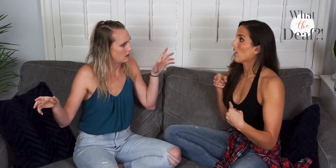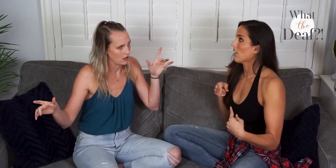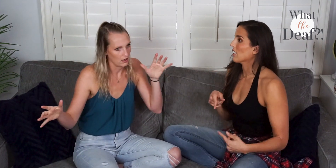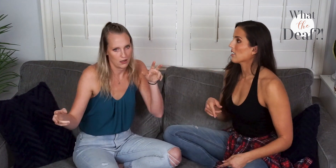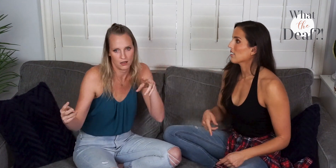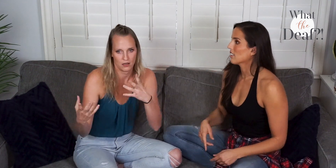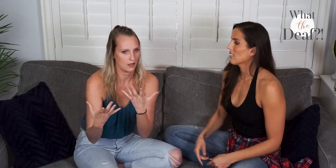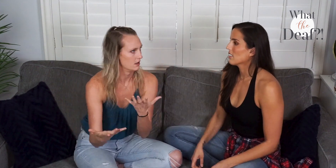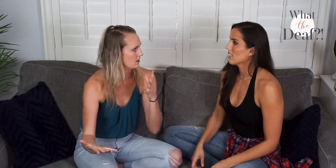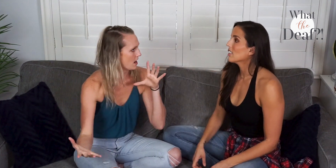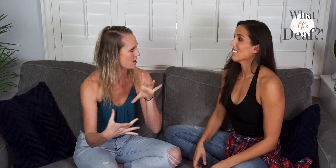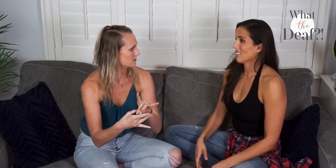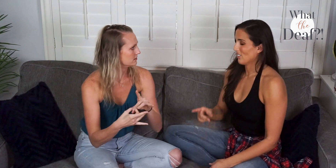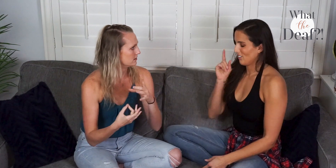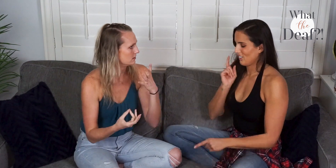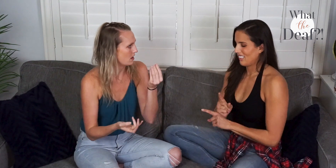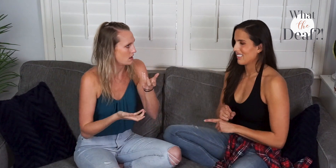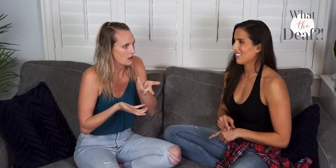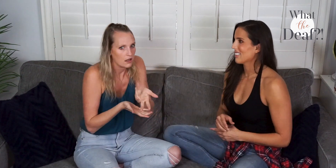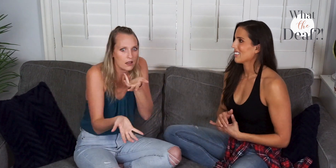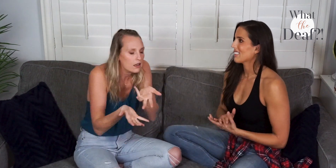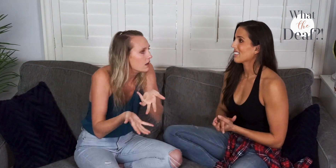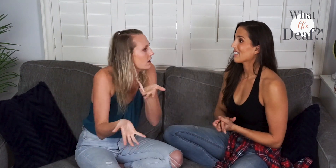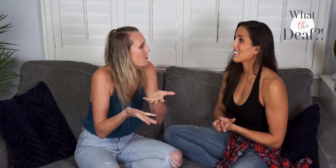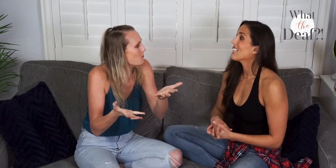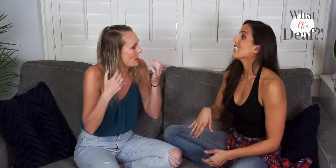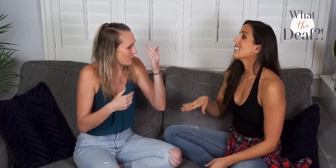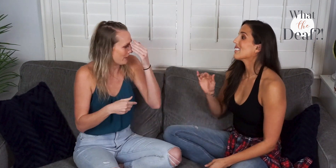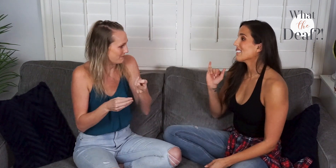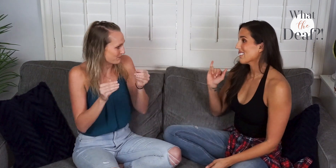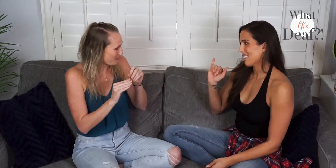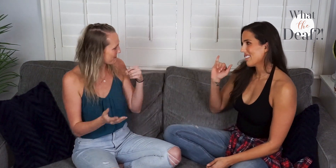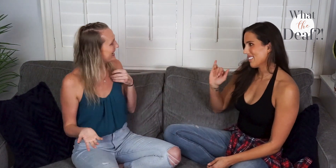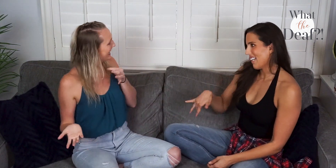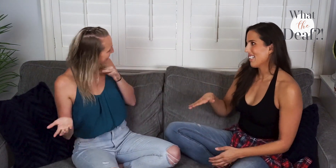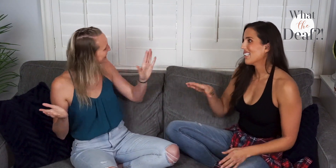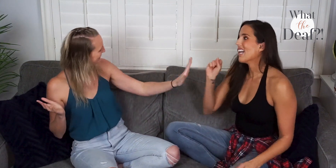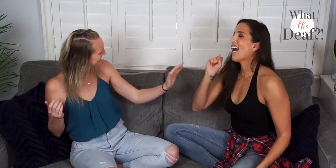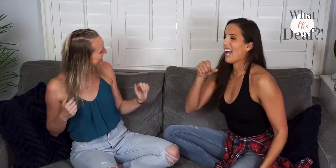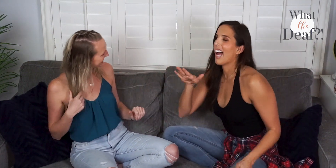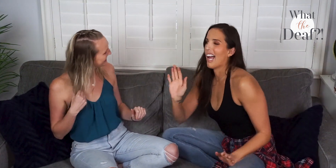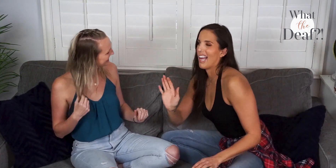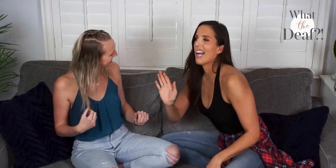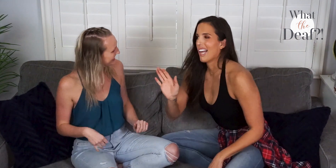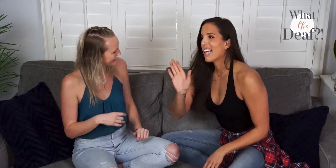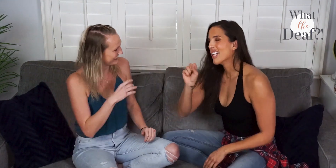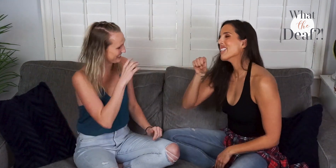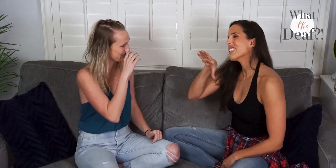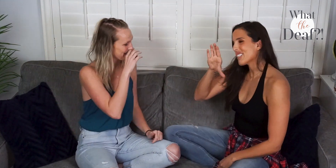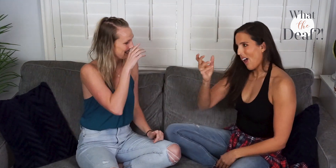...You know, we would try to connect and talk and interact. 'Cause I wanted - Yeah. ...to get to know him. So I'm just curious.